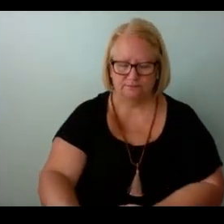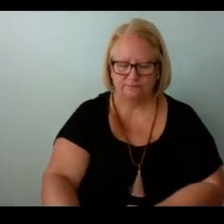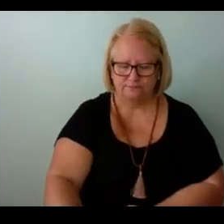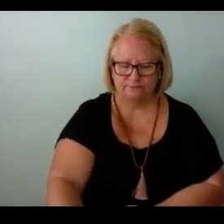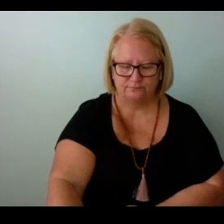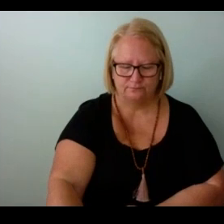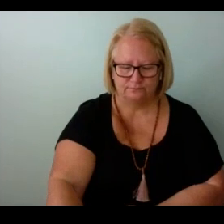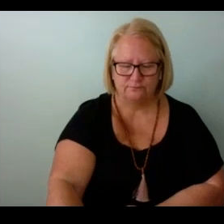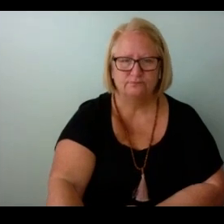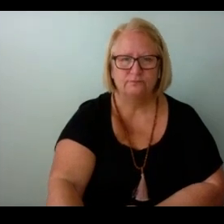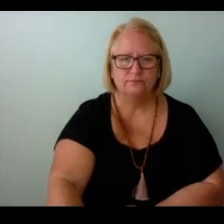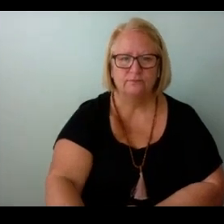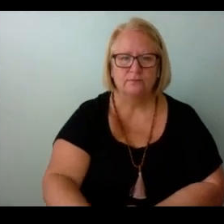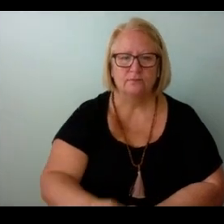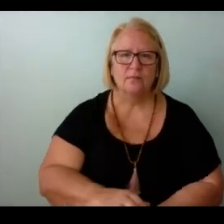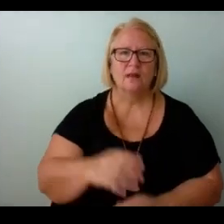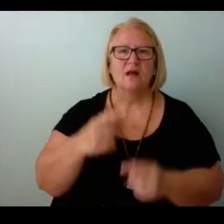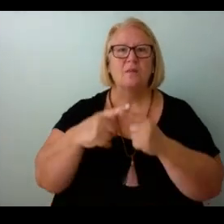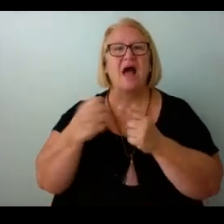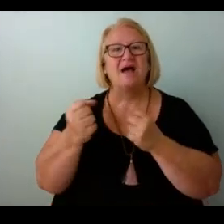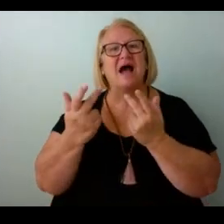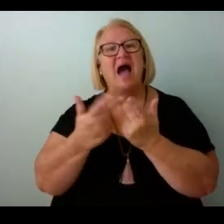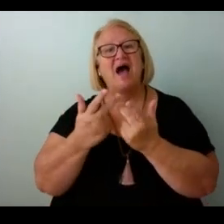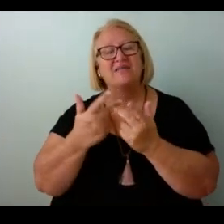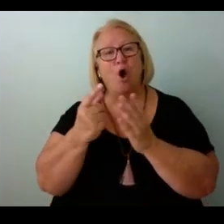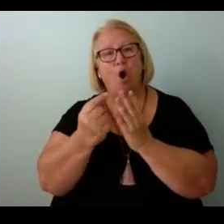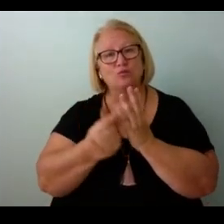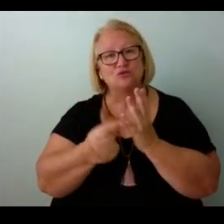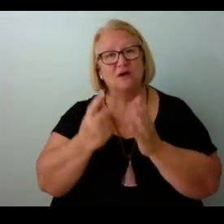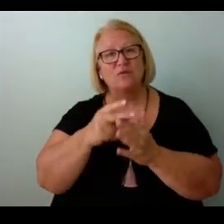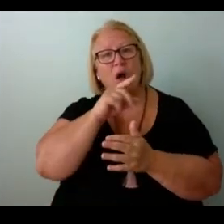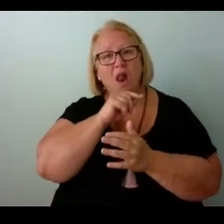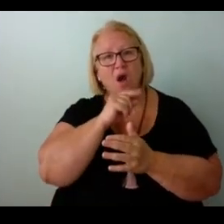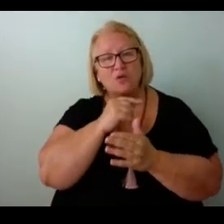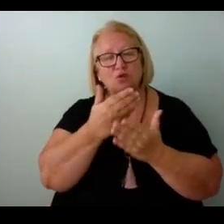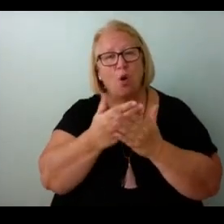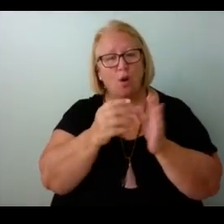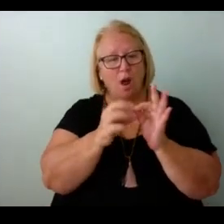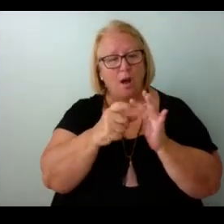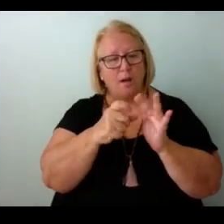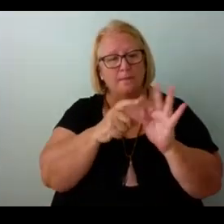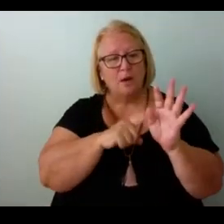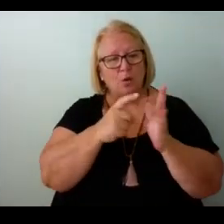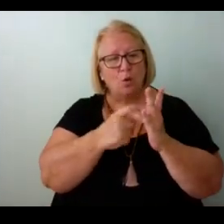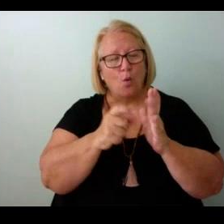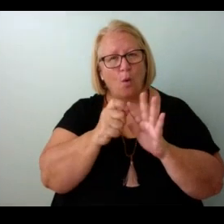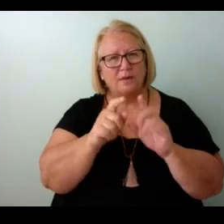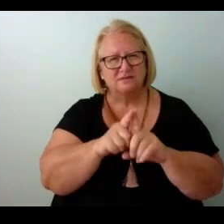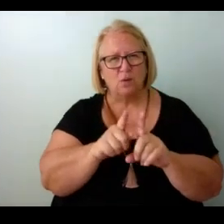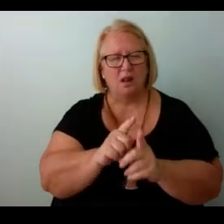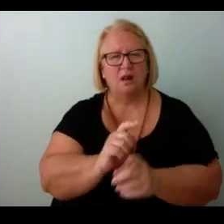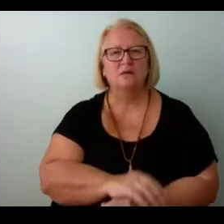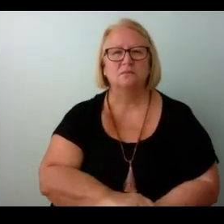Similarly there are other options for loans on body corporate and council and many